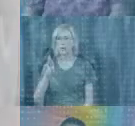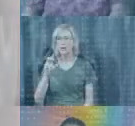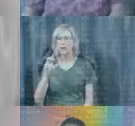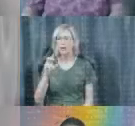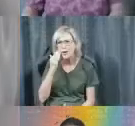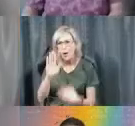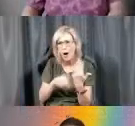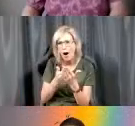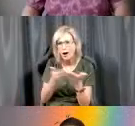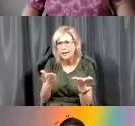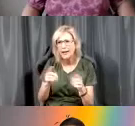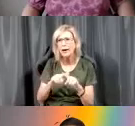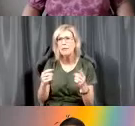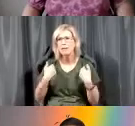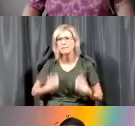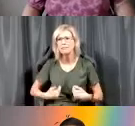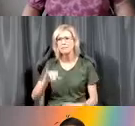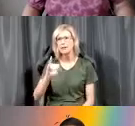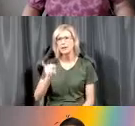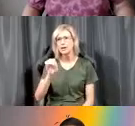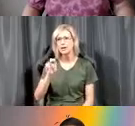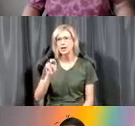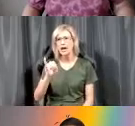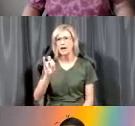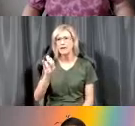I'm Jennifer Tarnay. With the Hawaii and Pacific Deaf-Blind